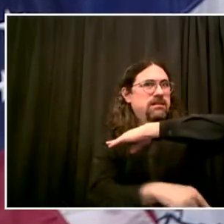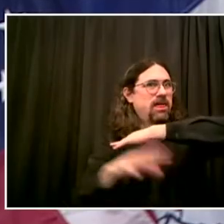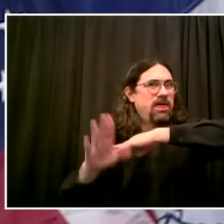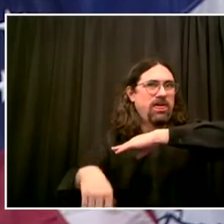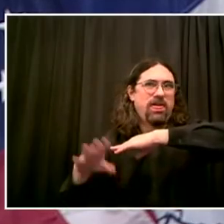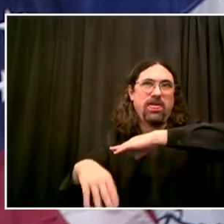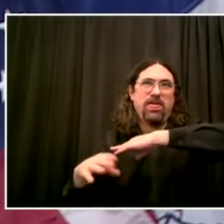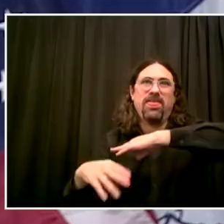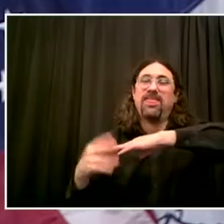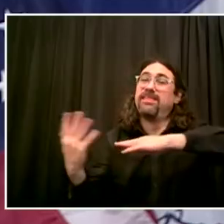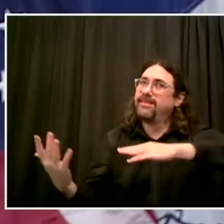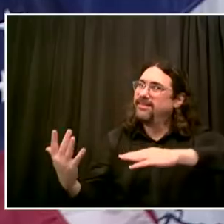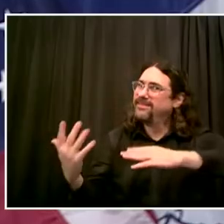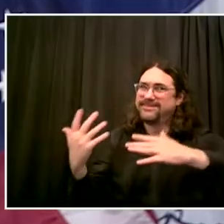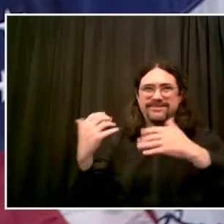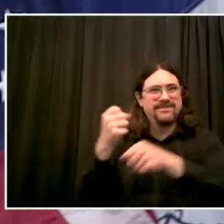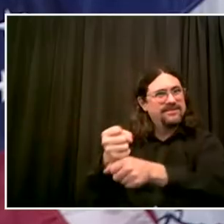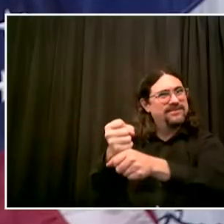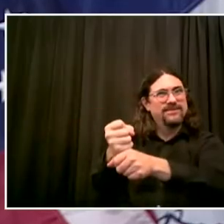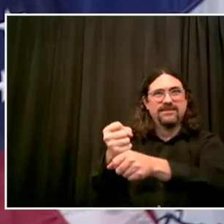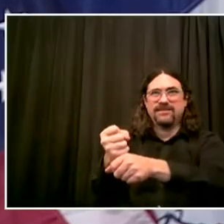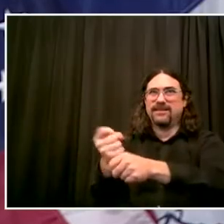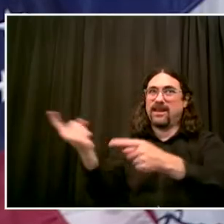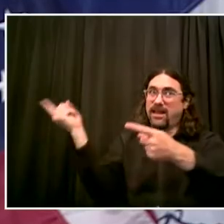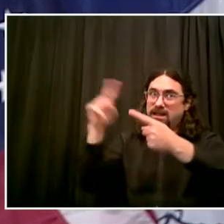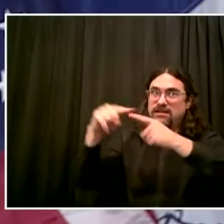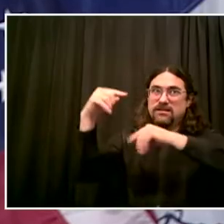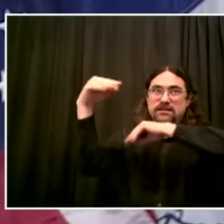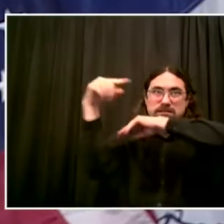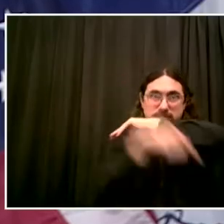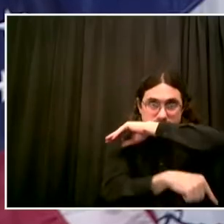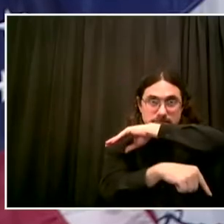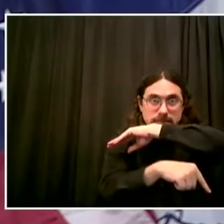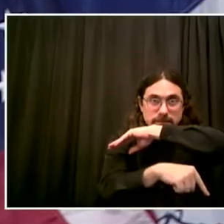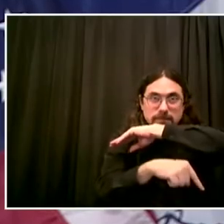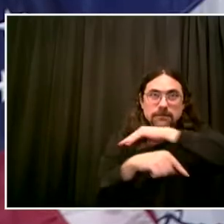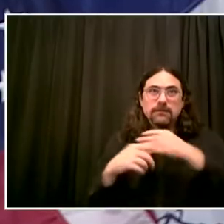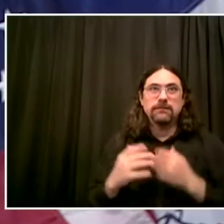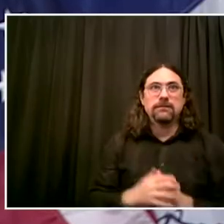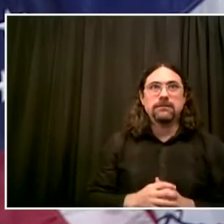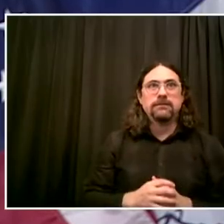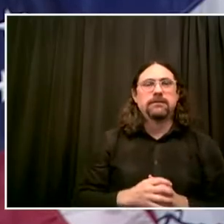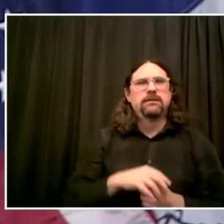EVERY BUSINESS IS THAT IS PAYING ATTENTION OEDS IITS